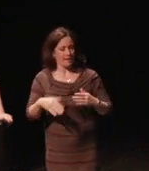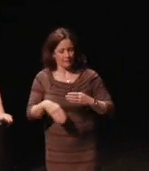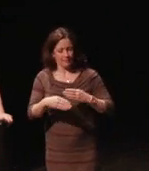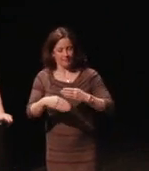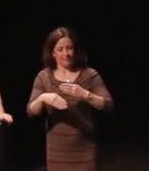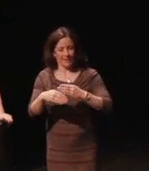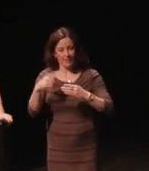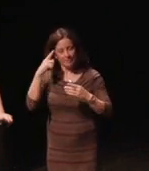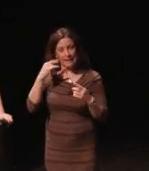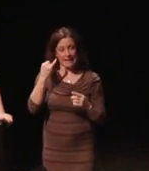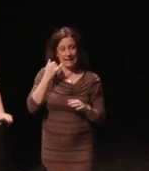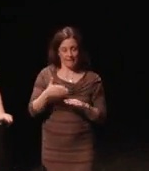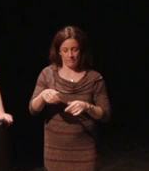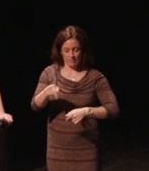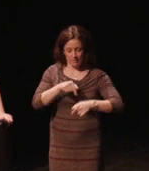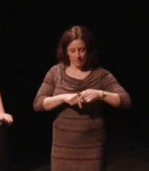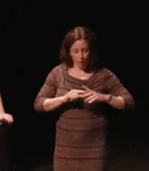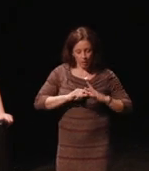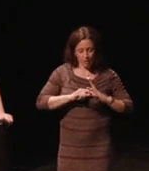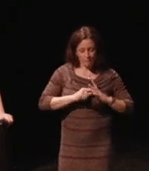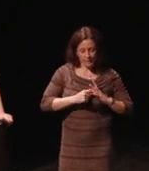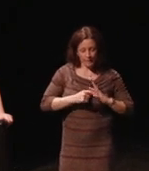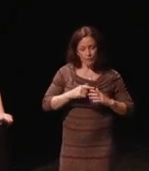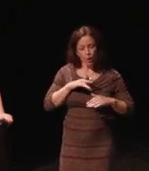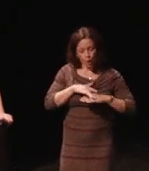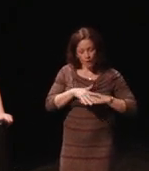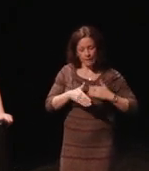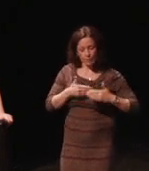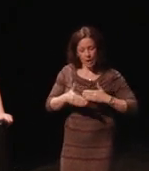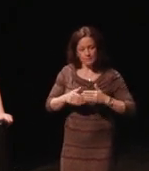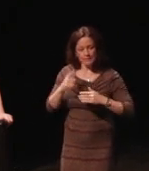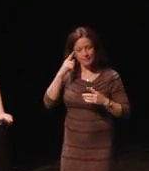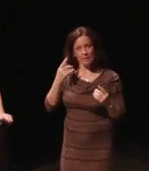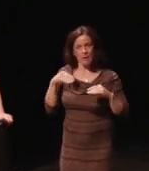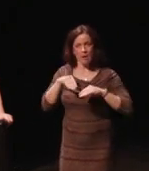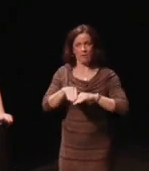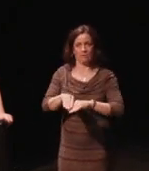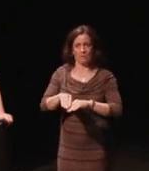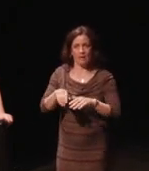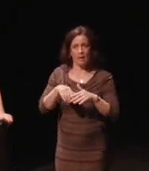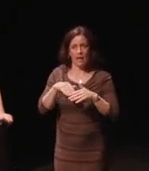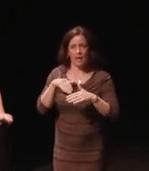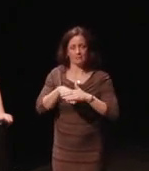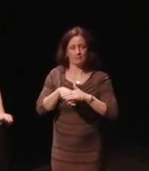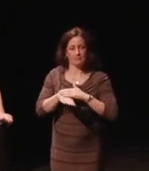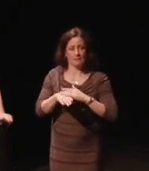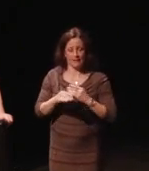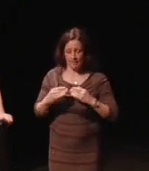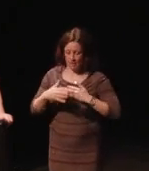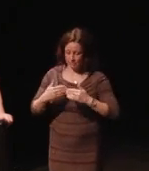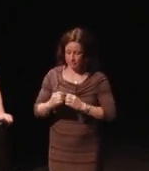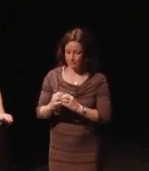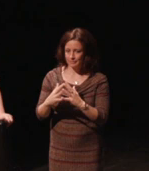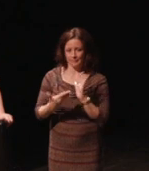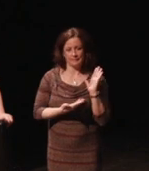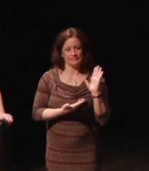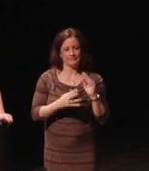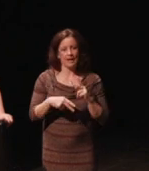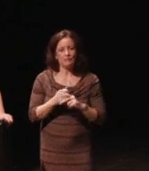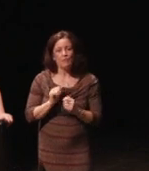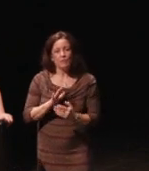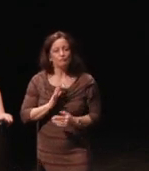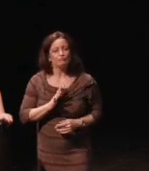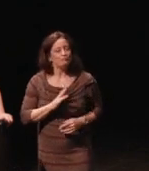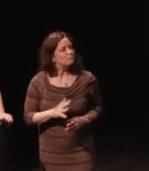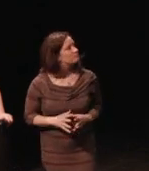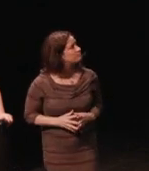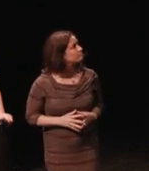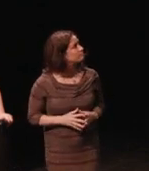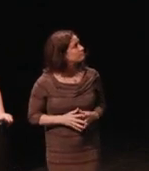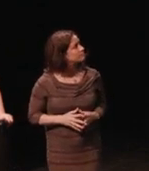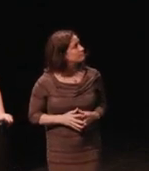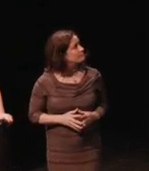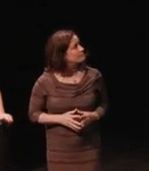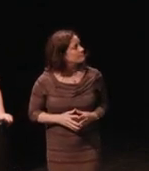accessibility early in the process,